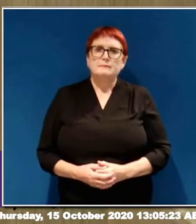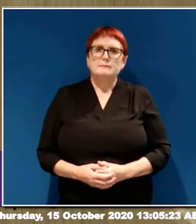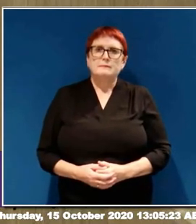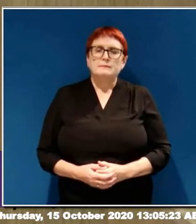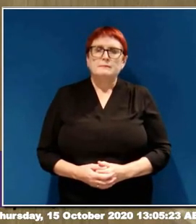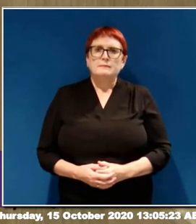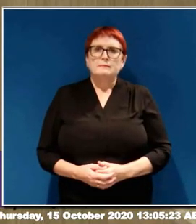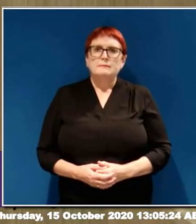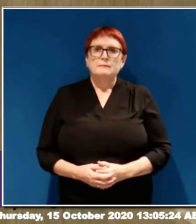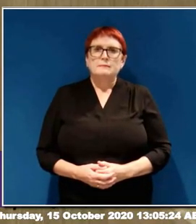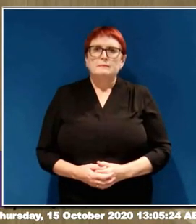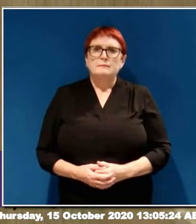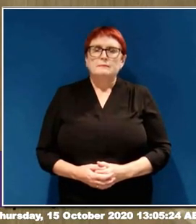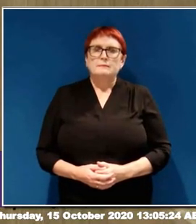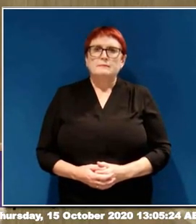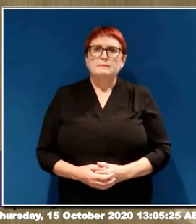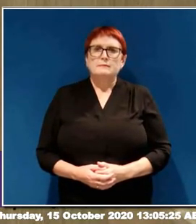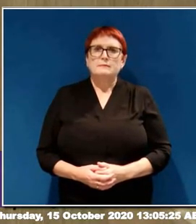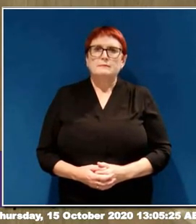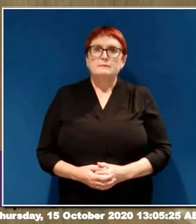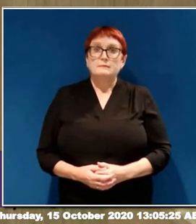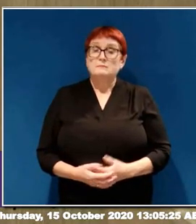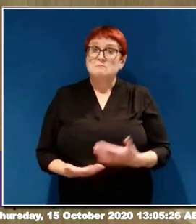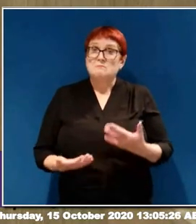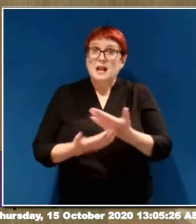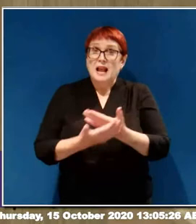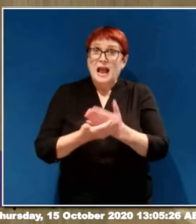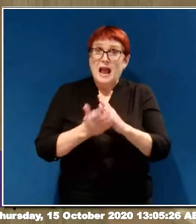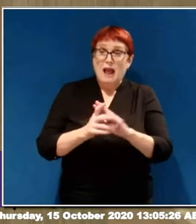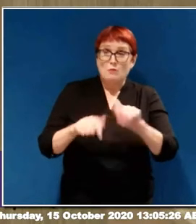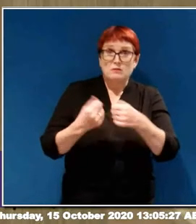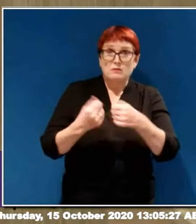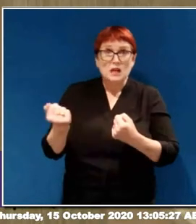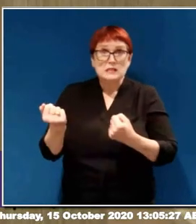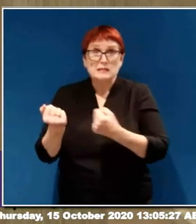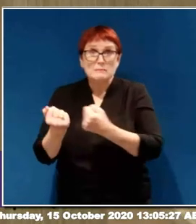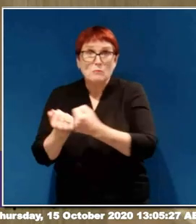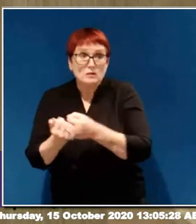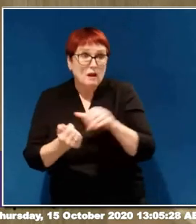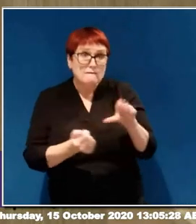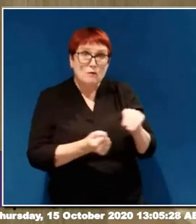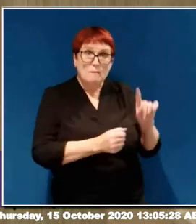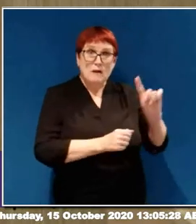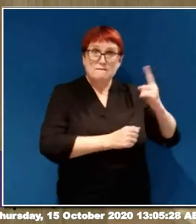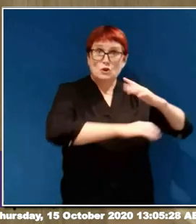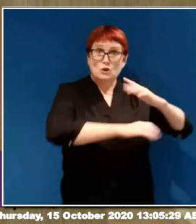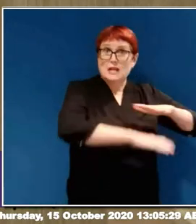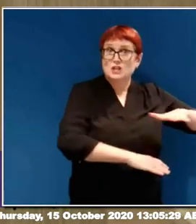the First Nations within school or through the disability side within schools.